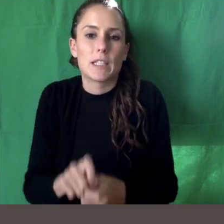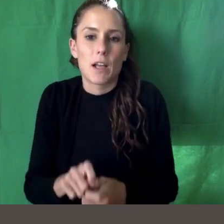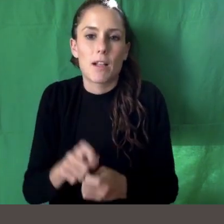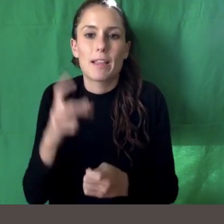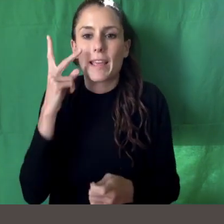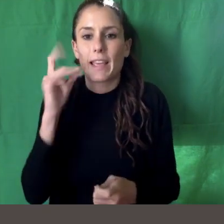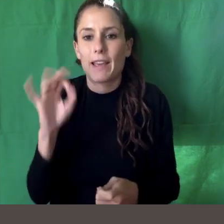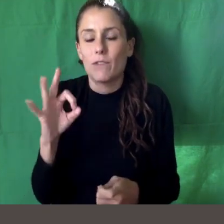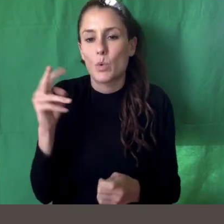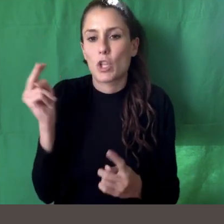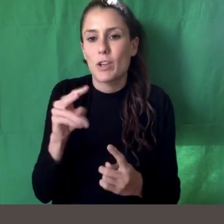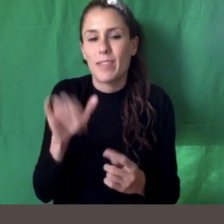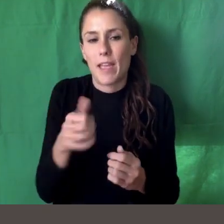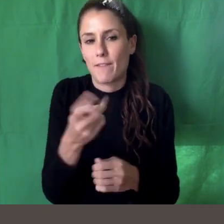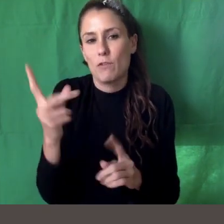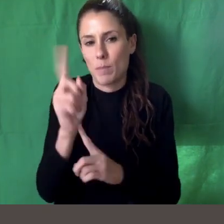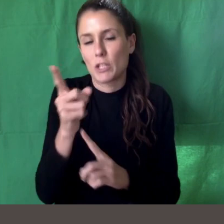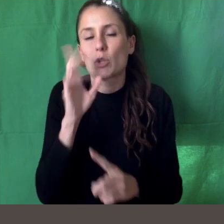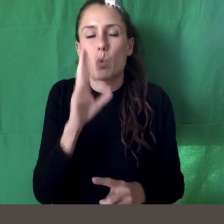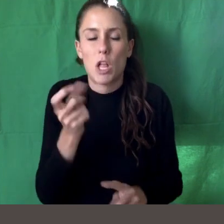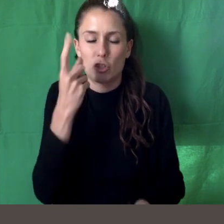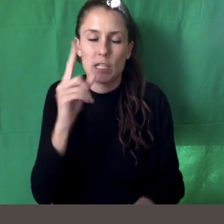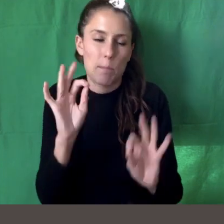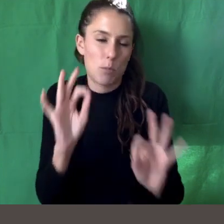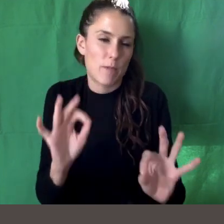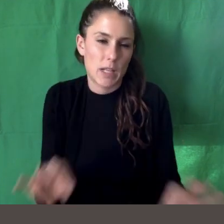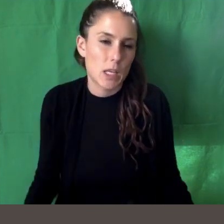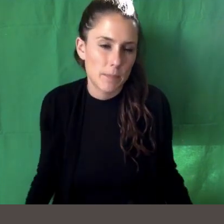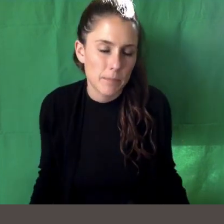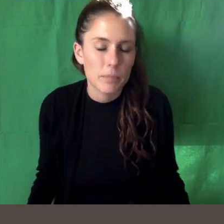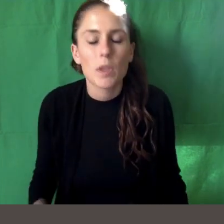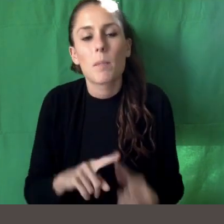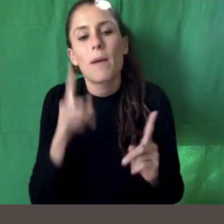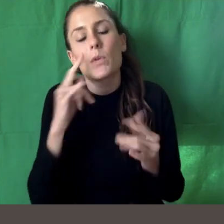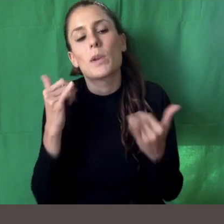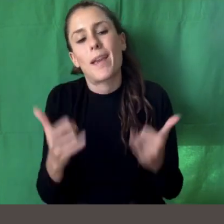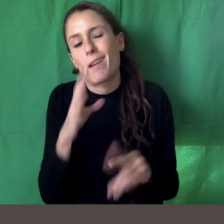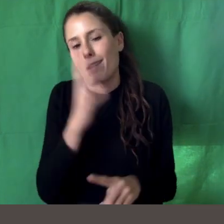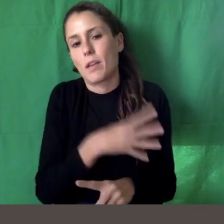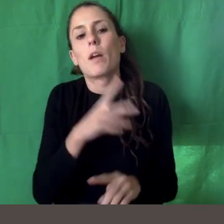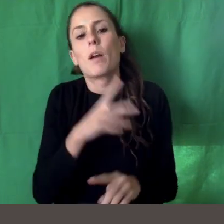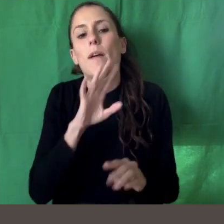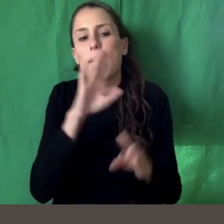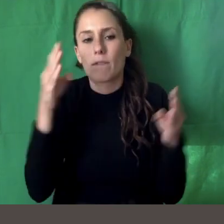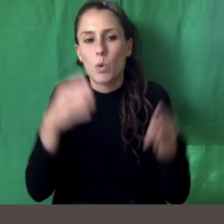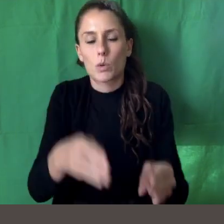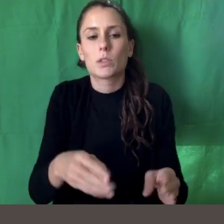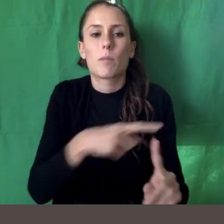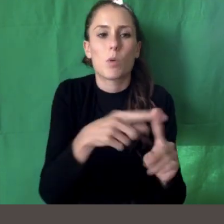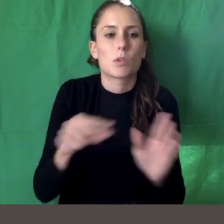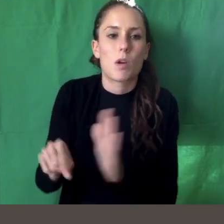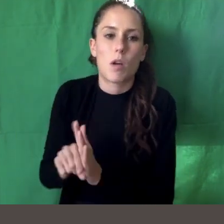end on your own in a few minutes you'll understand it perfectly for now let's focus on the advantages